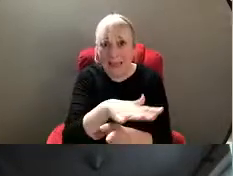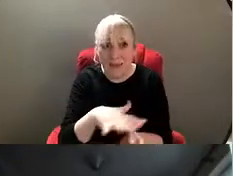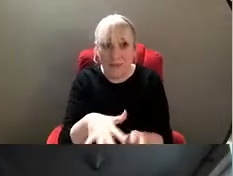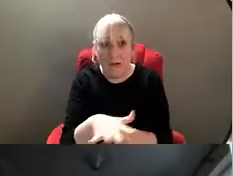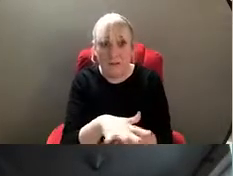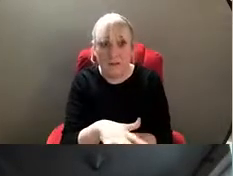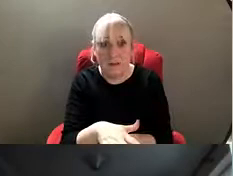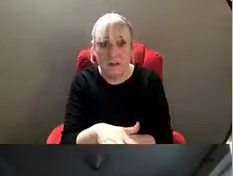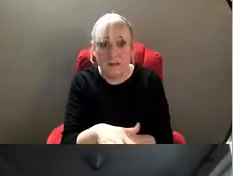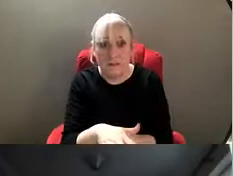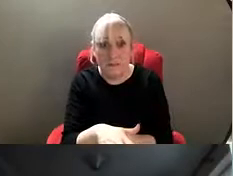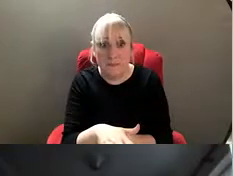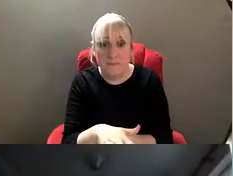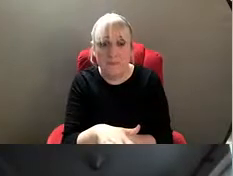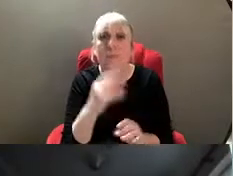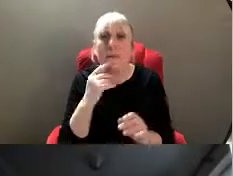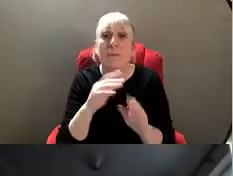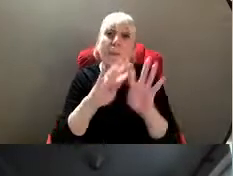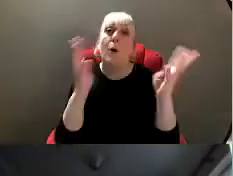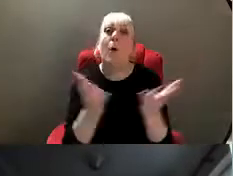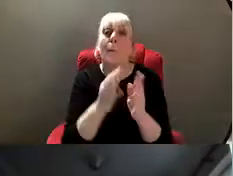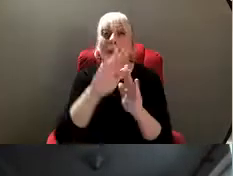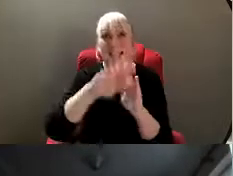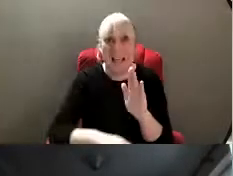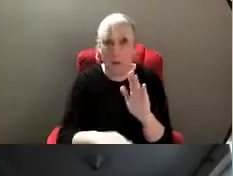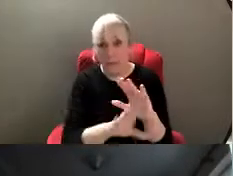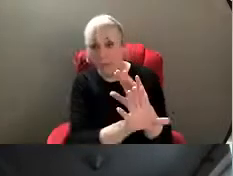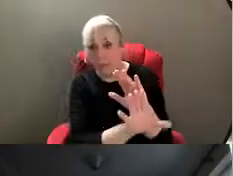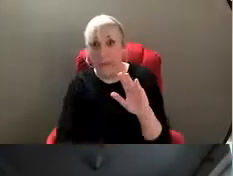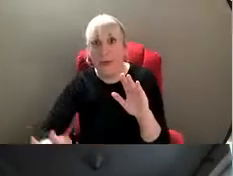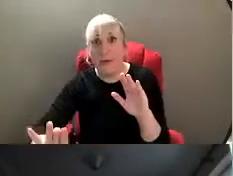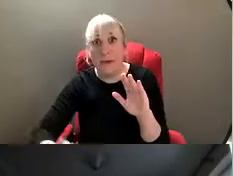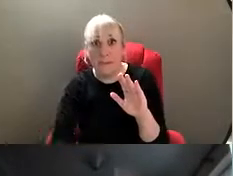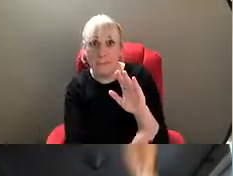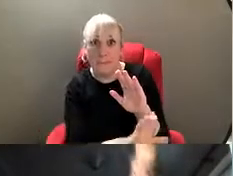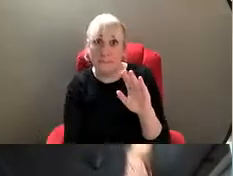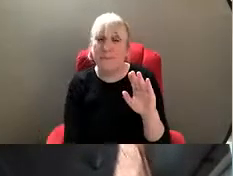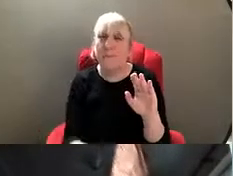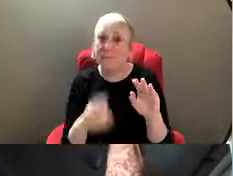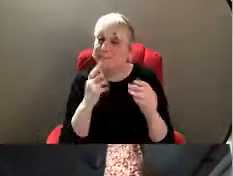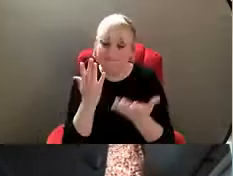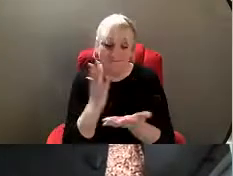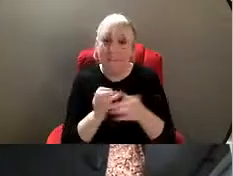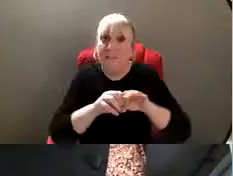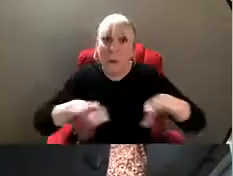the global south are concerned they and they have lost their home their agriculture and